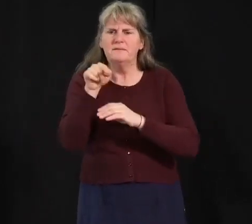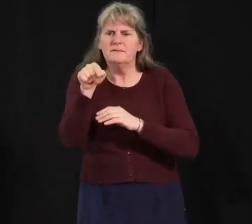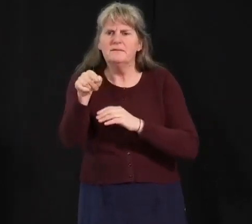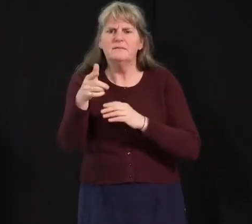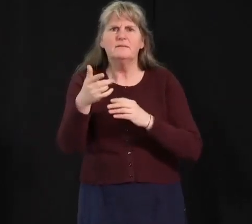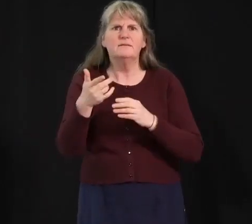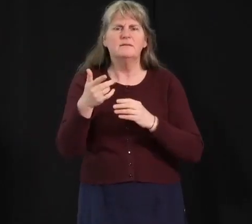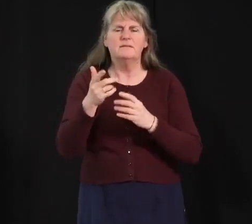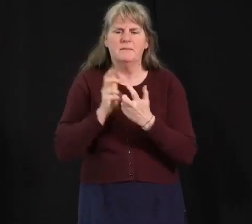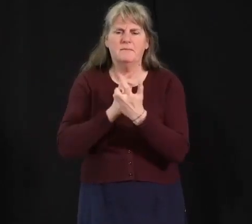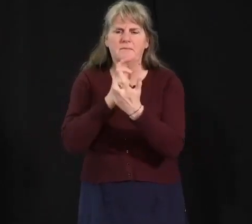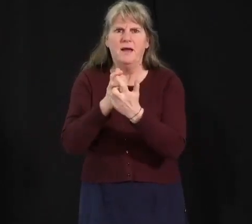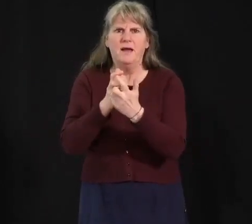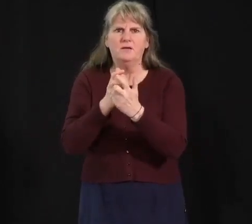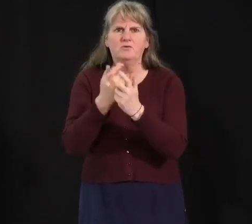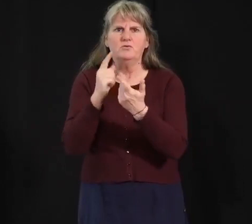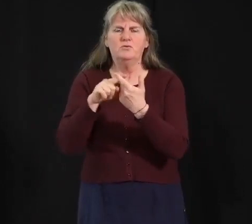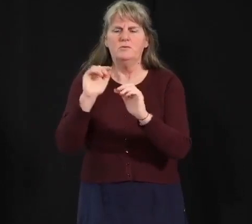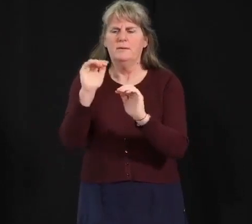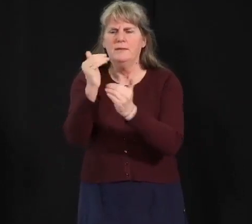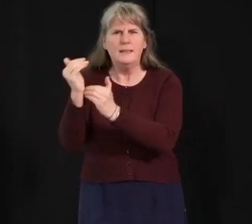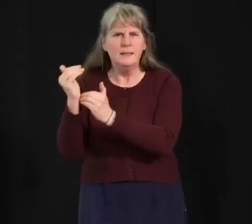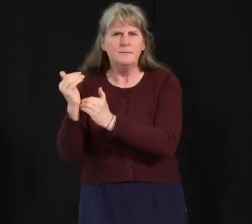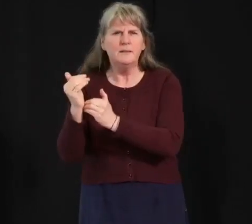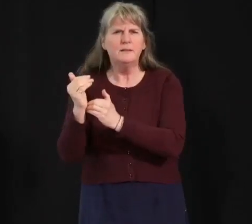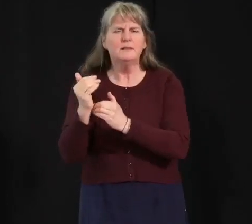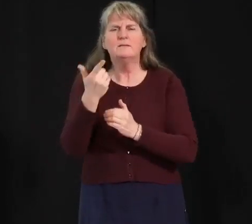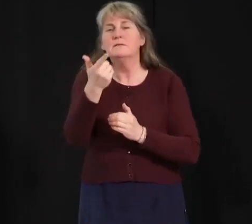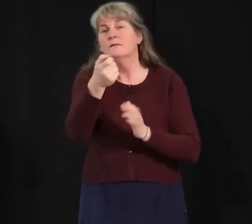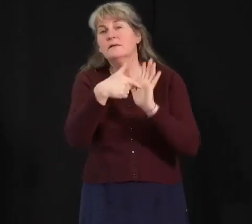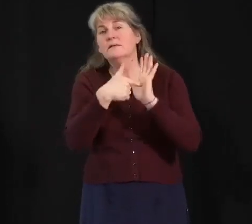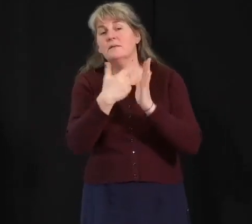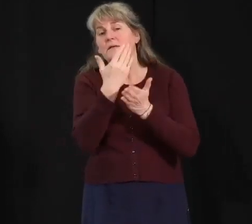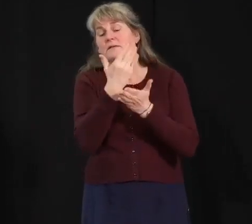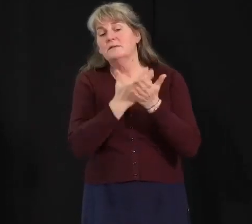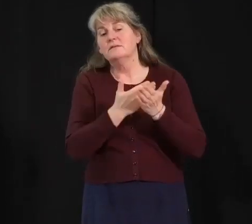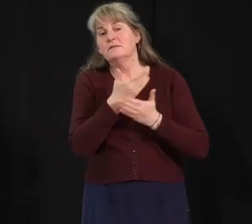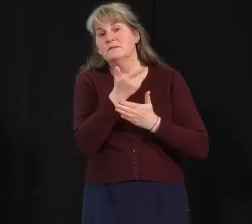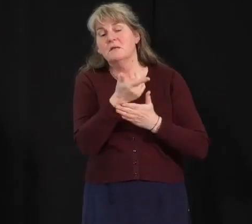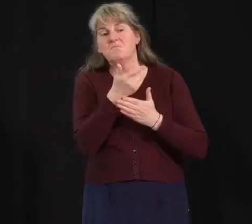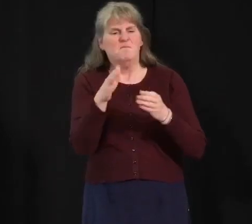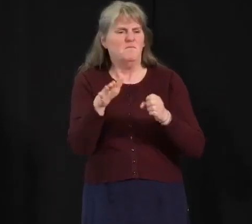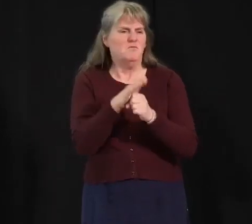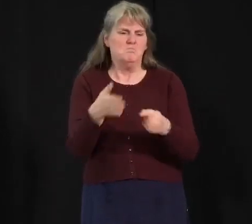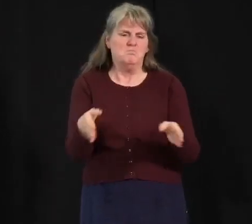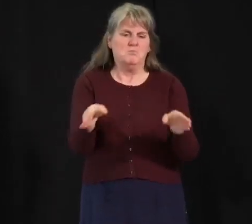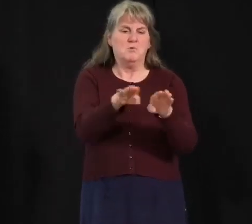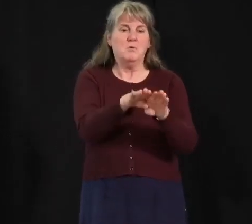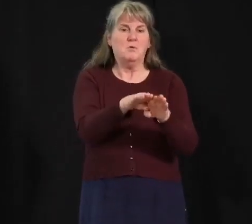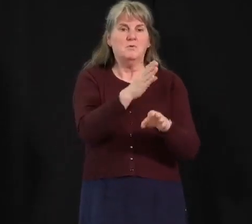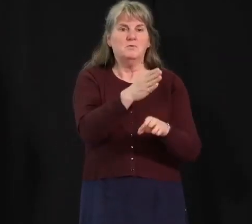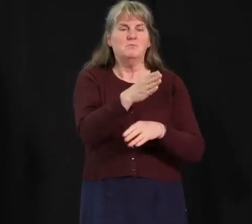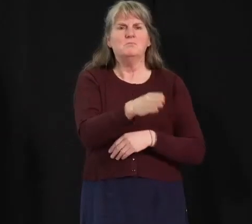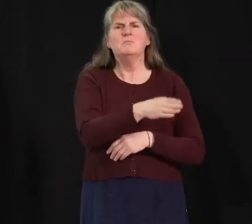data, we can bring that back. I just sensed a lot of variability in how different